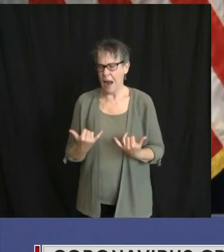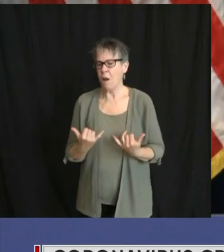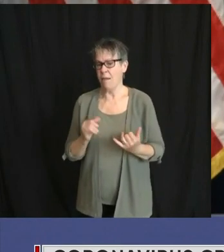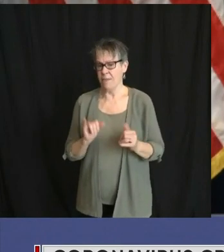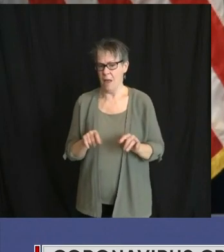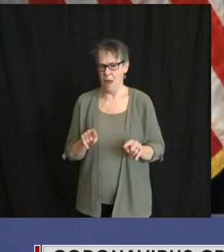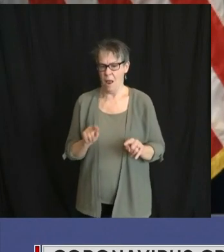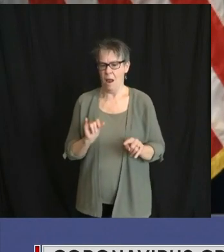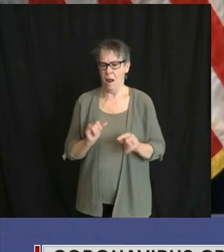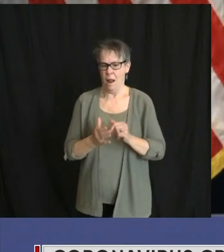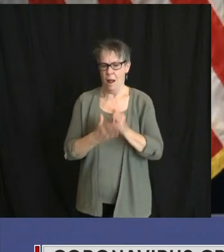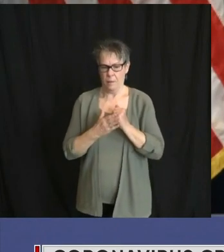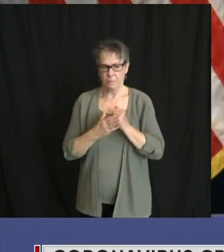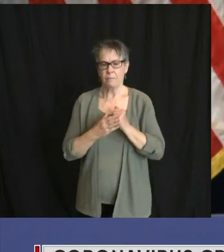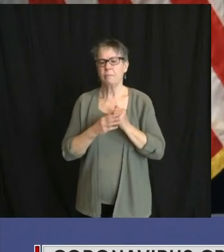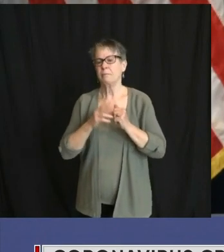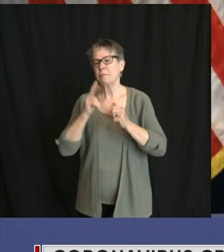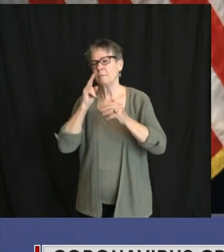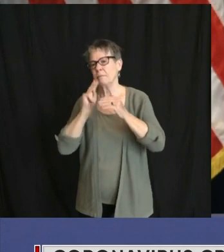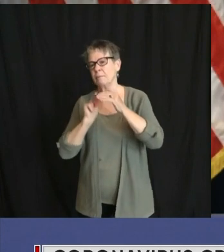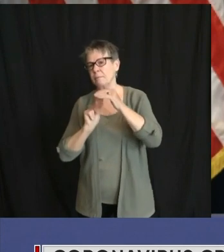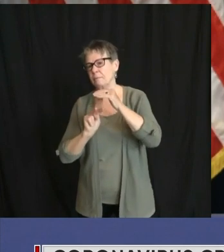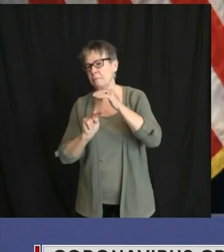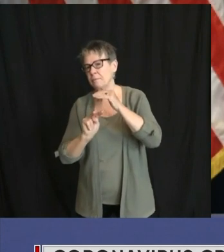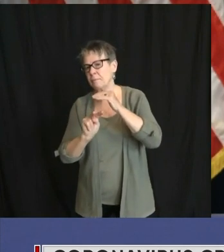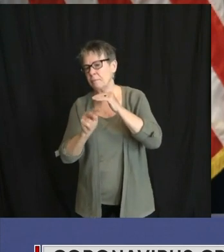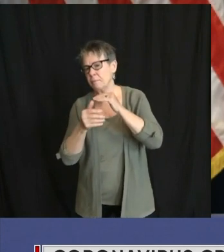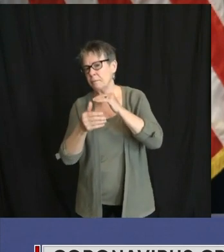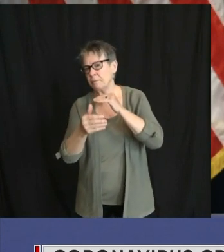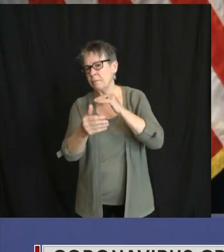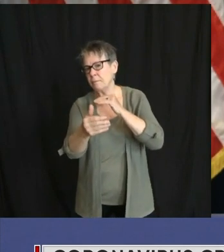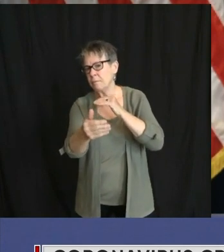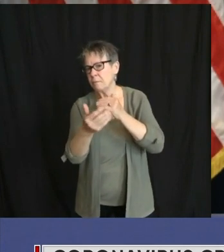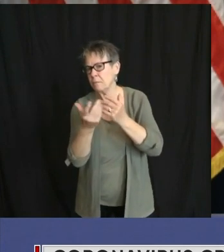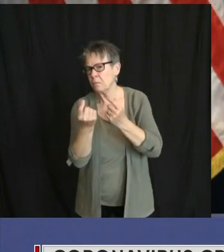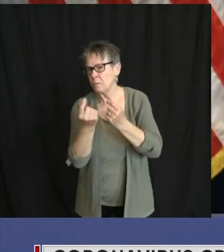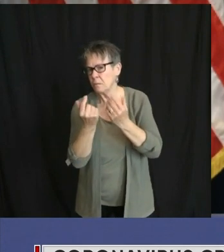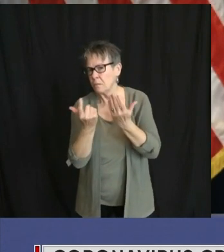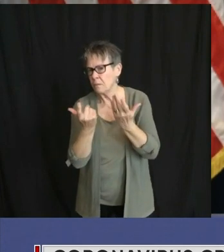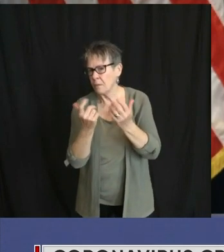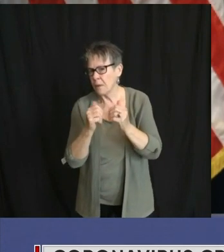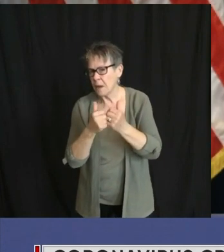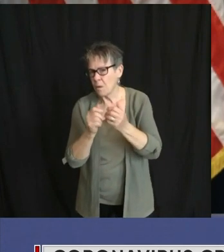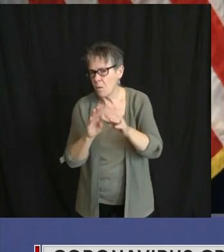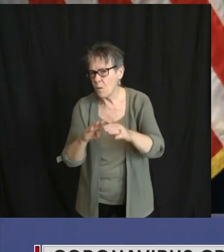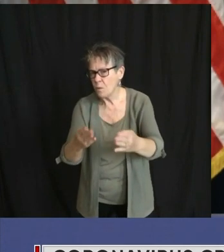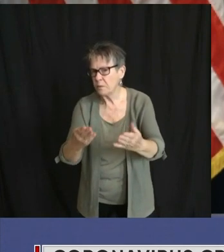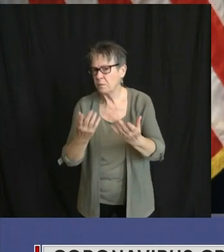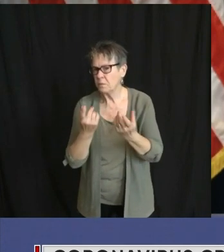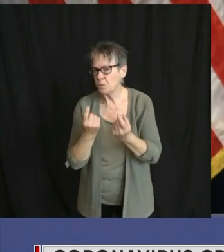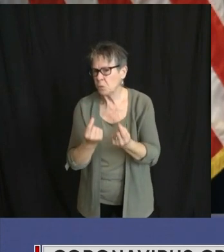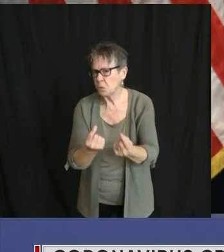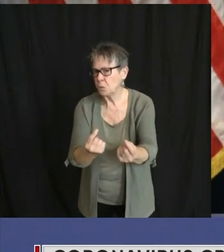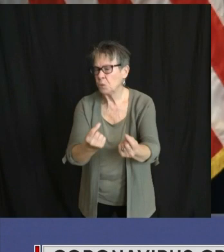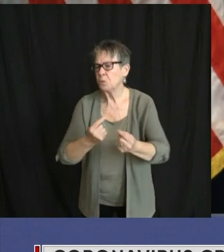SEEING YOUR LIFE PLAY OUT, THAT IS THE DIFFERENCE OF THE REGIMES HERE. I SUSPECT WE WILL FIRMLY COME DOWN AND NEED BOTH, AND WE NEED